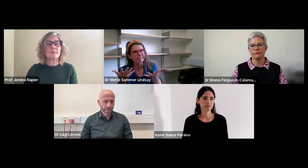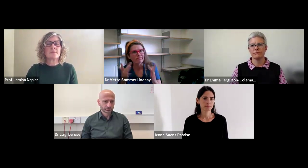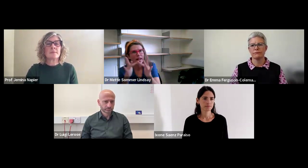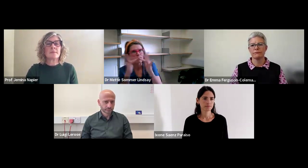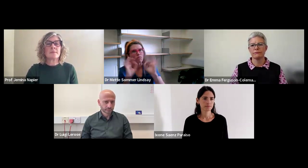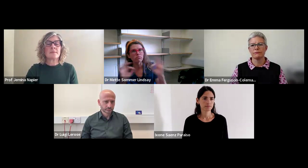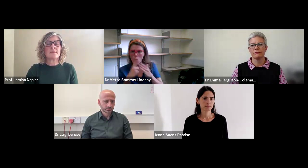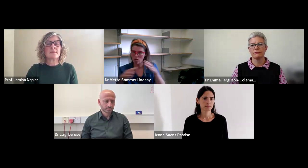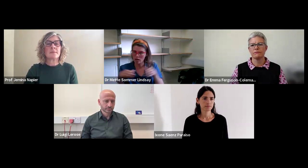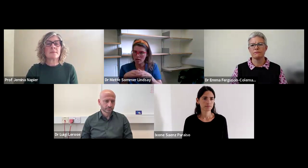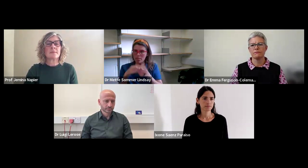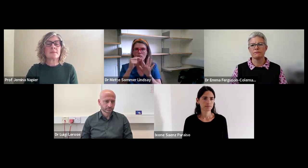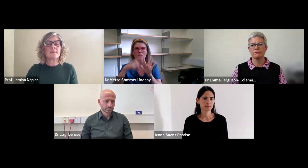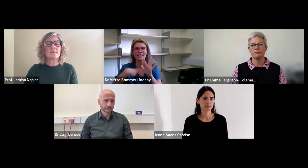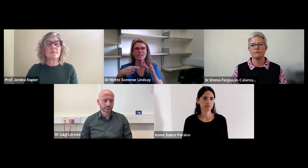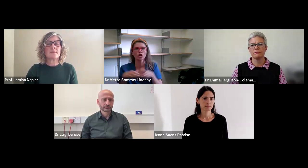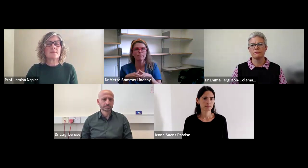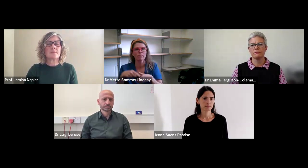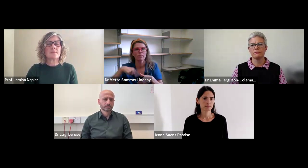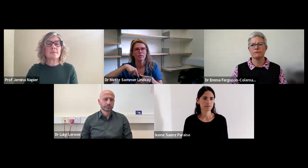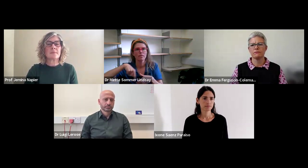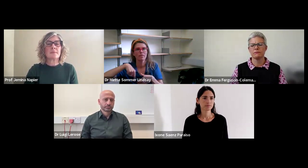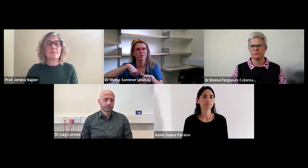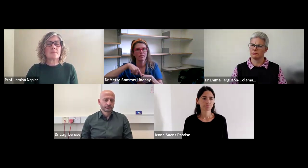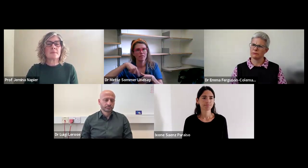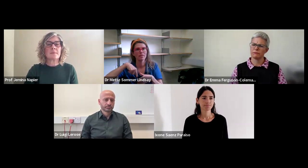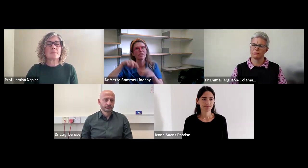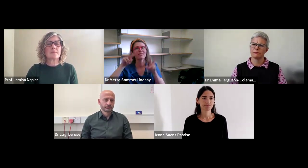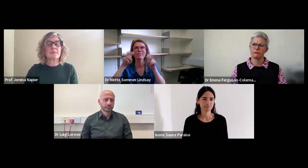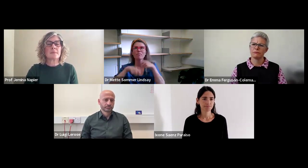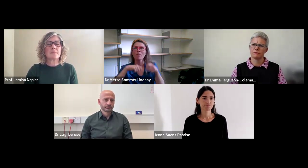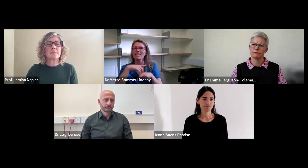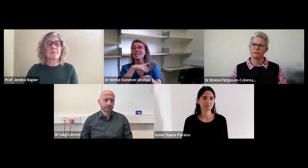there for a year, I didn't do any networking. I was only in fact ever communicating with my